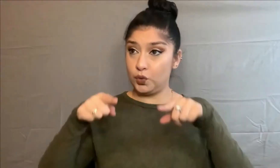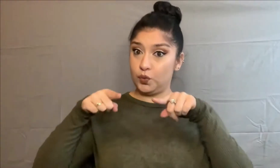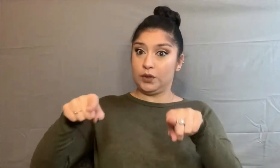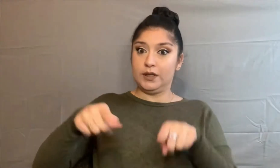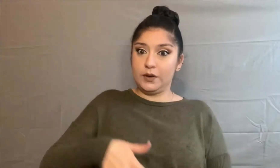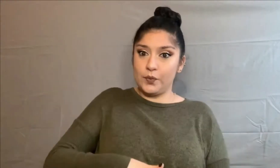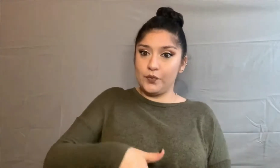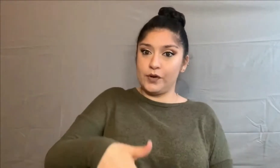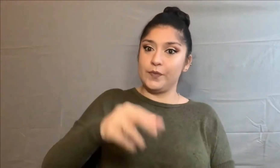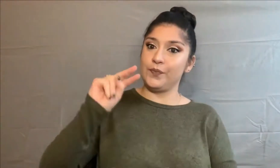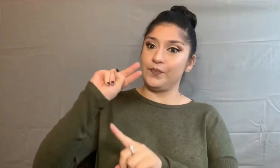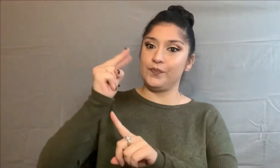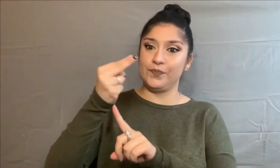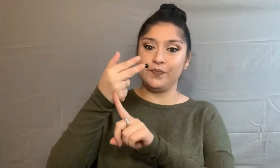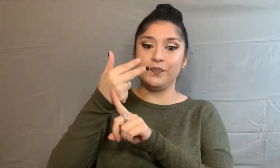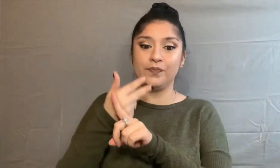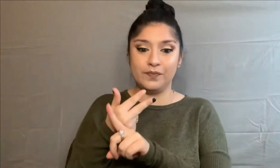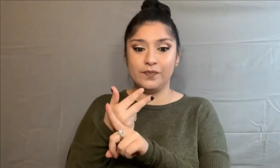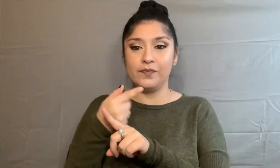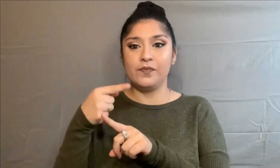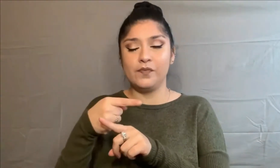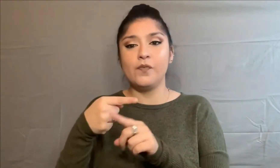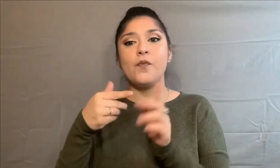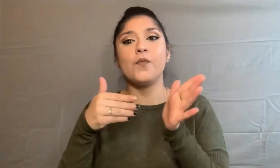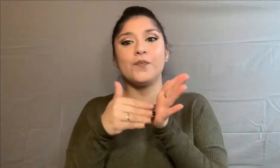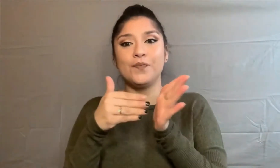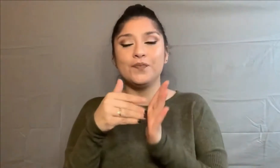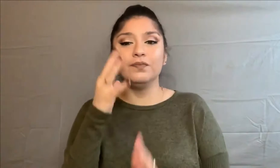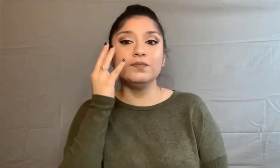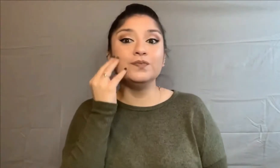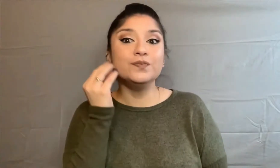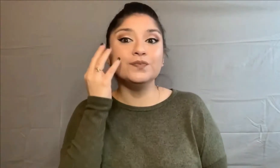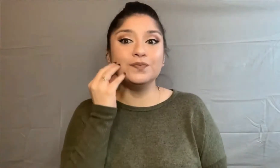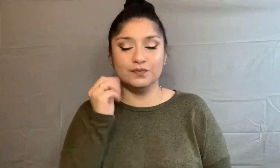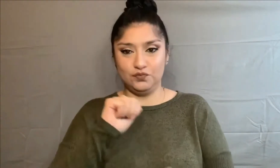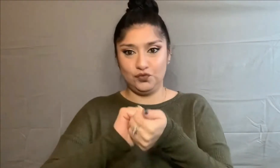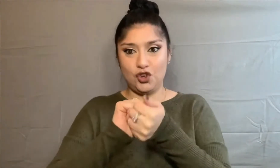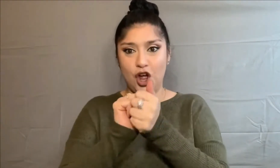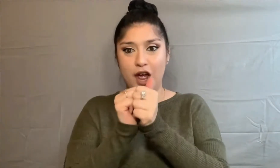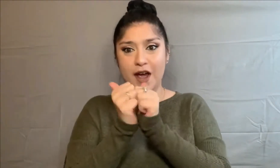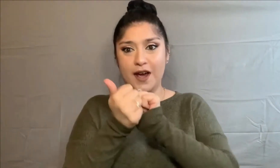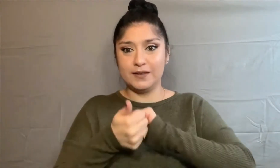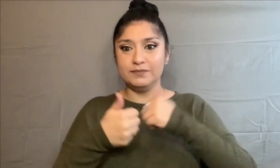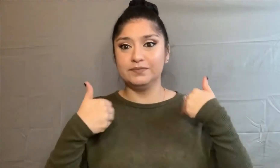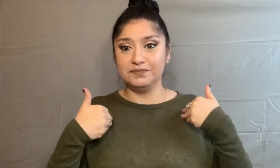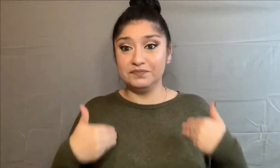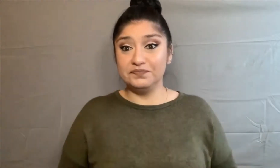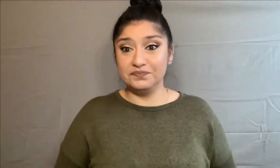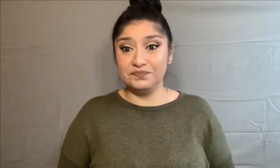During the second trimester of pregnancy, you might experience physical changes.